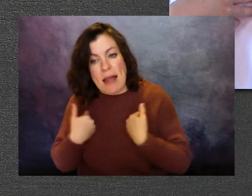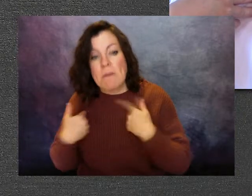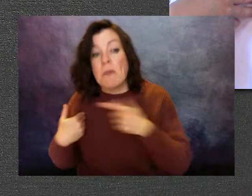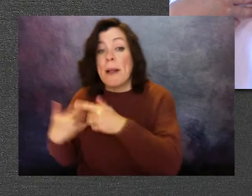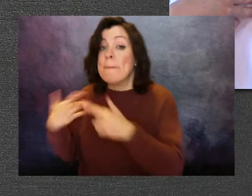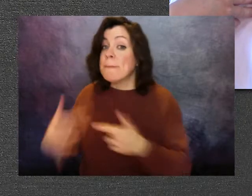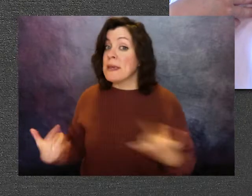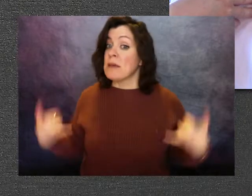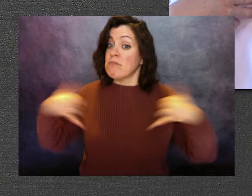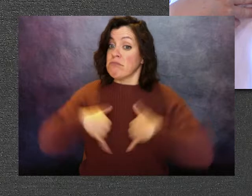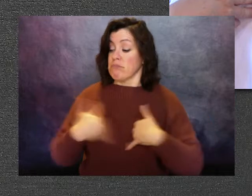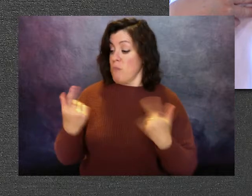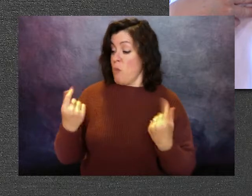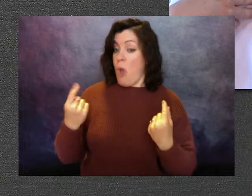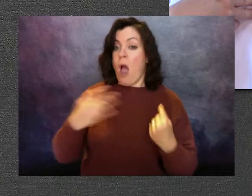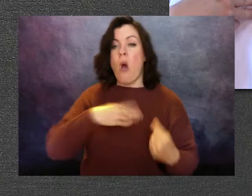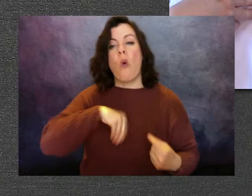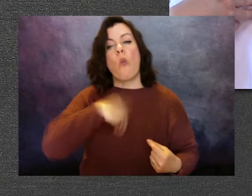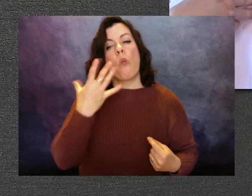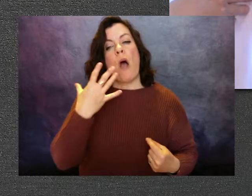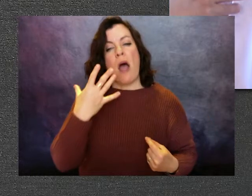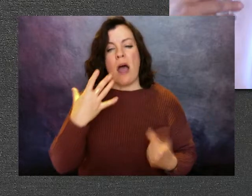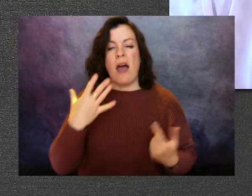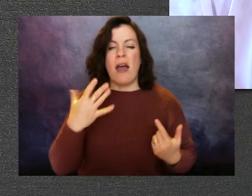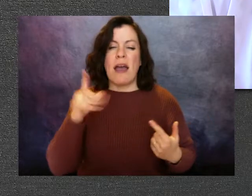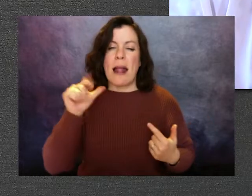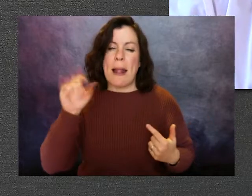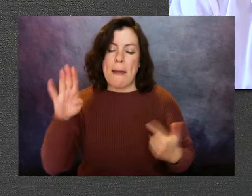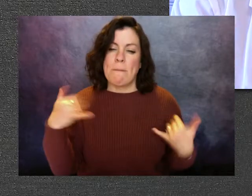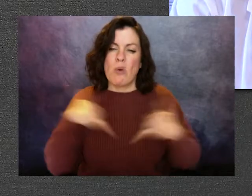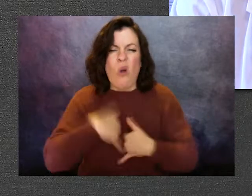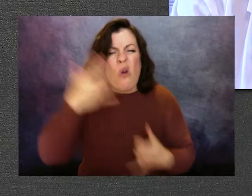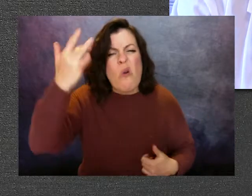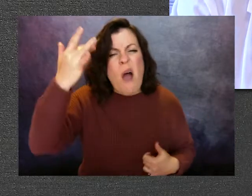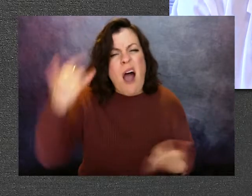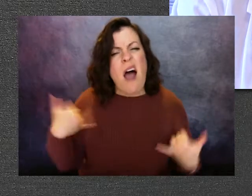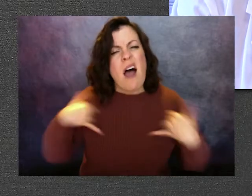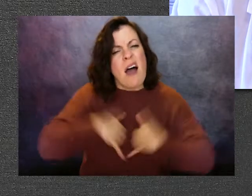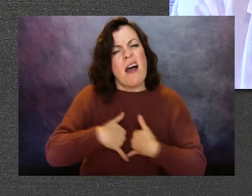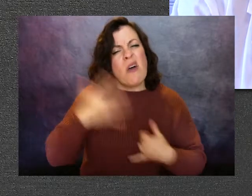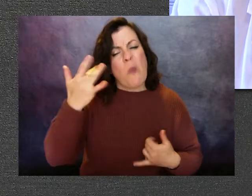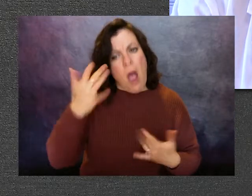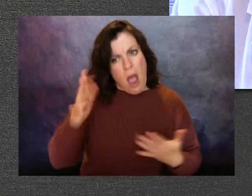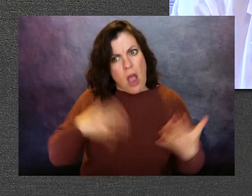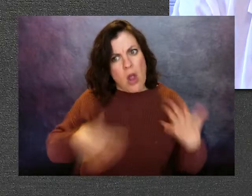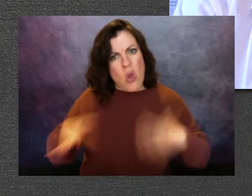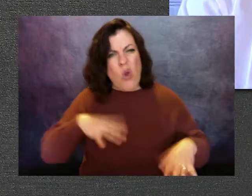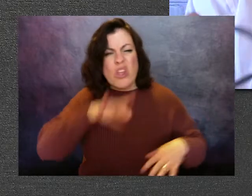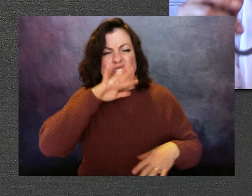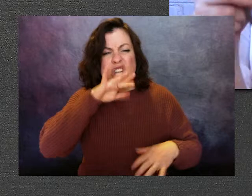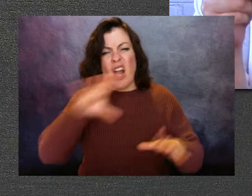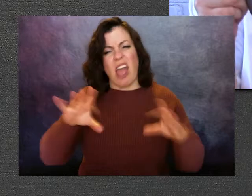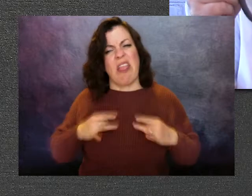And that helps protect their clothing. And, one tool that I bet you've seen before,